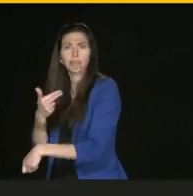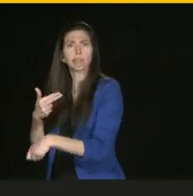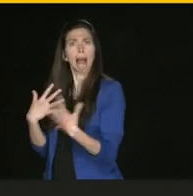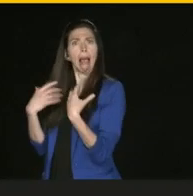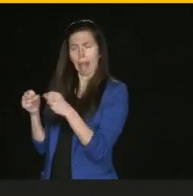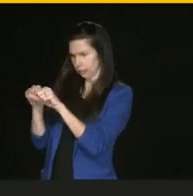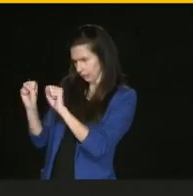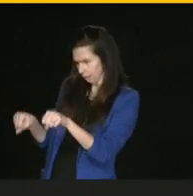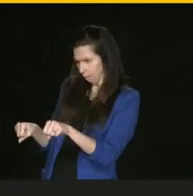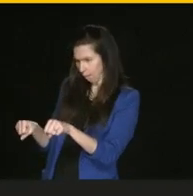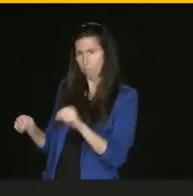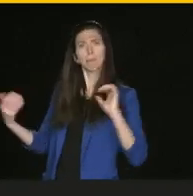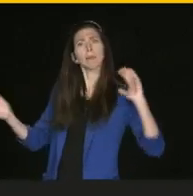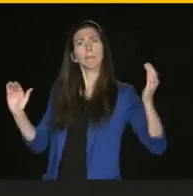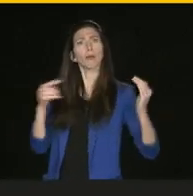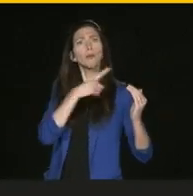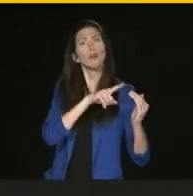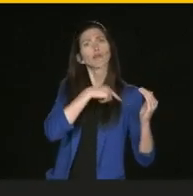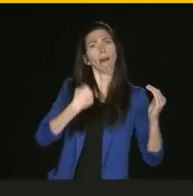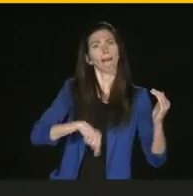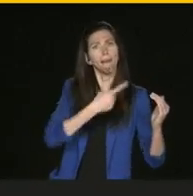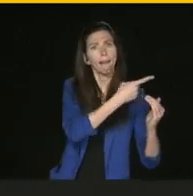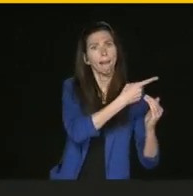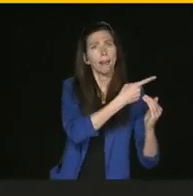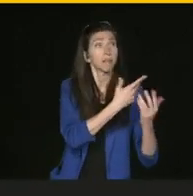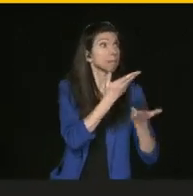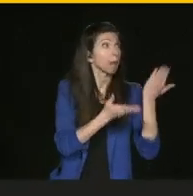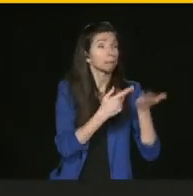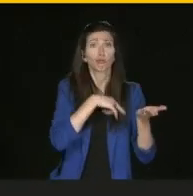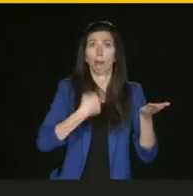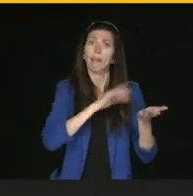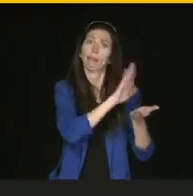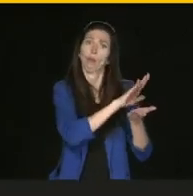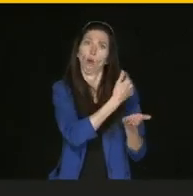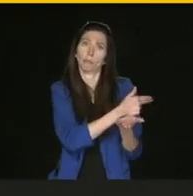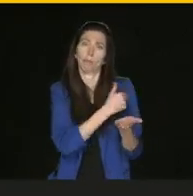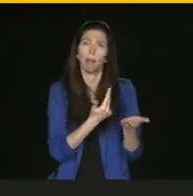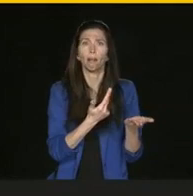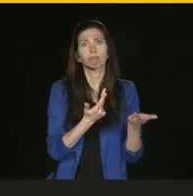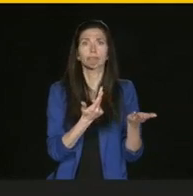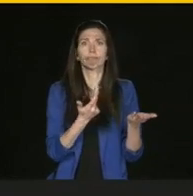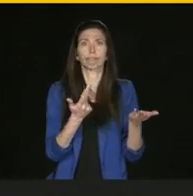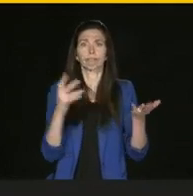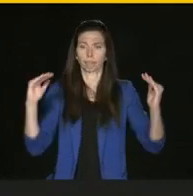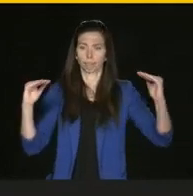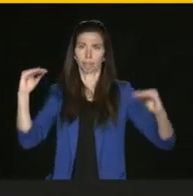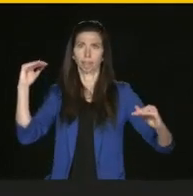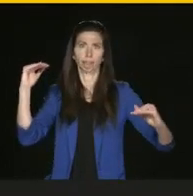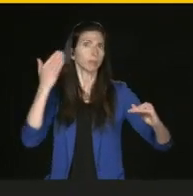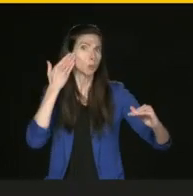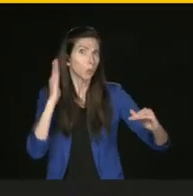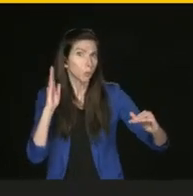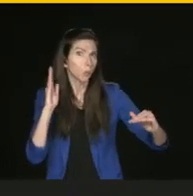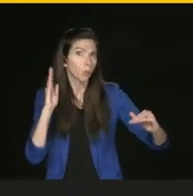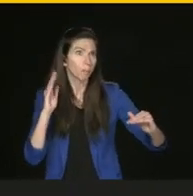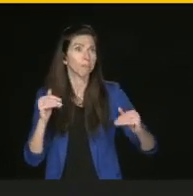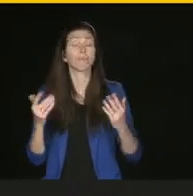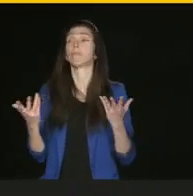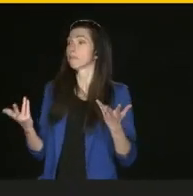US WHAT THAT IS BASED ON AND HOW YOU CALCULATED THE DEATH RATE